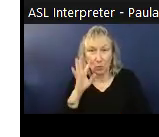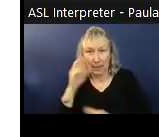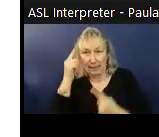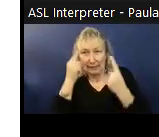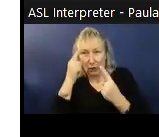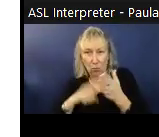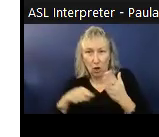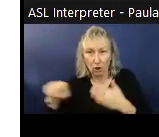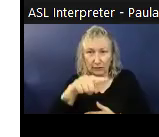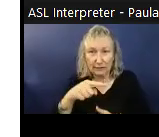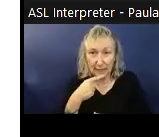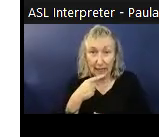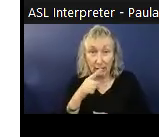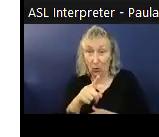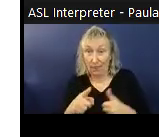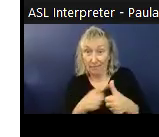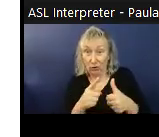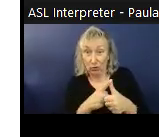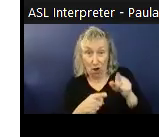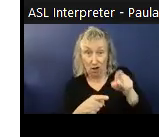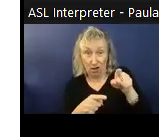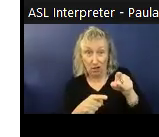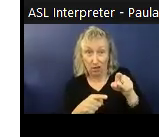So the first one is our purpose and scope.